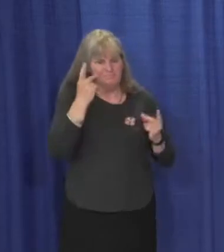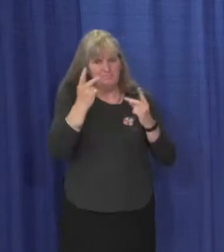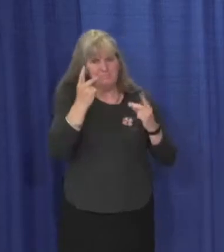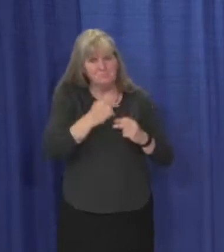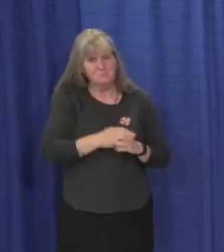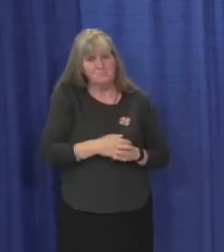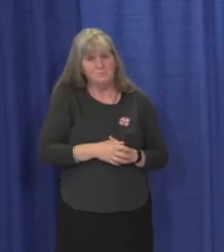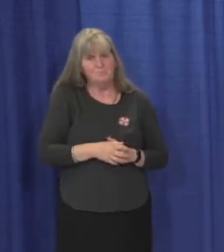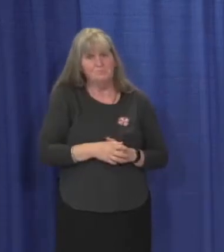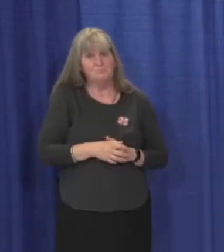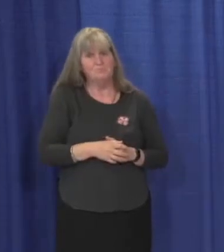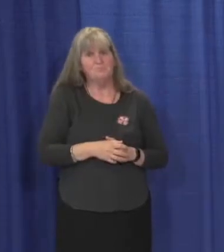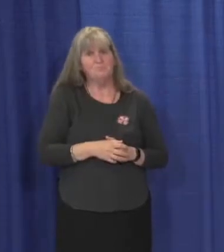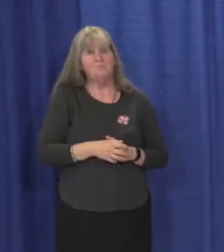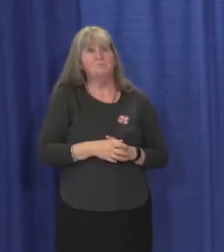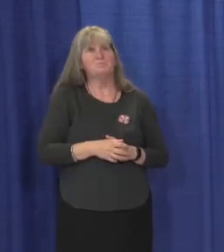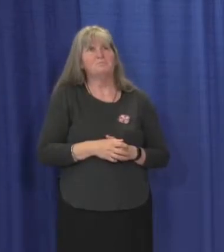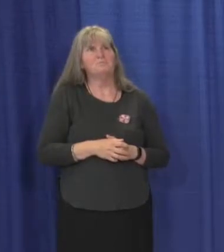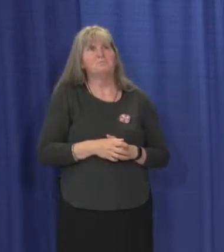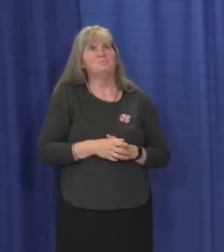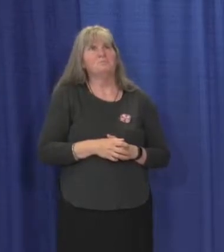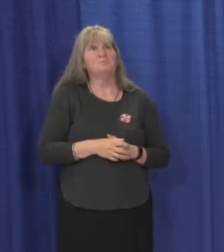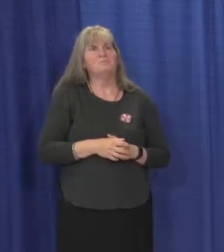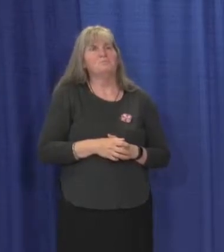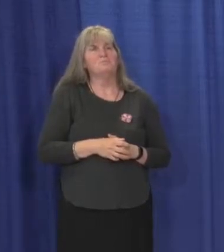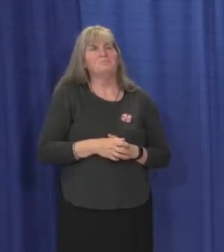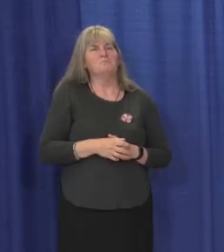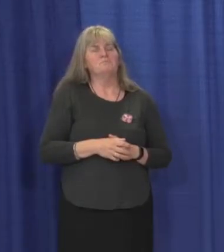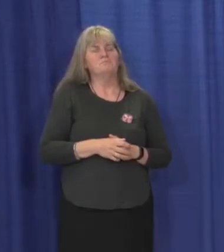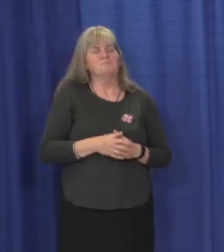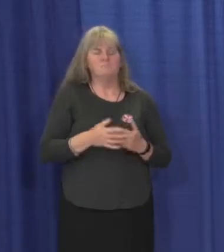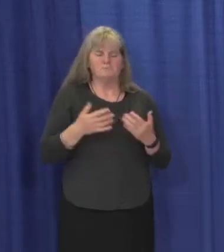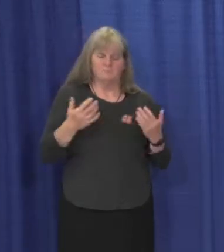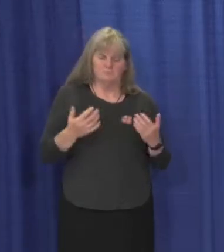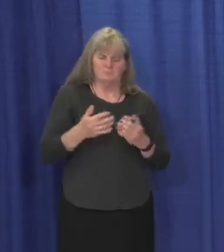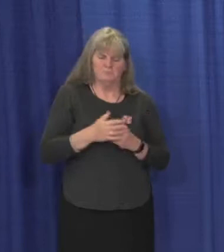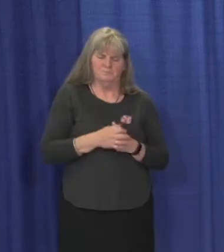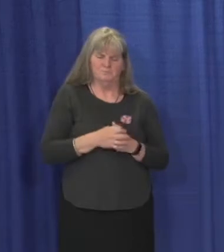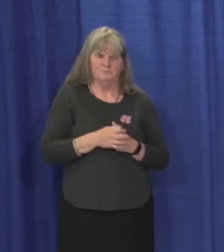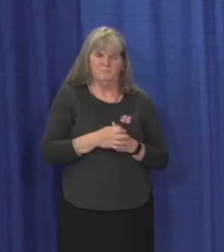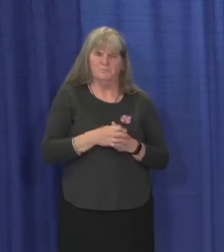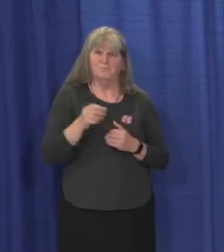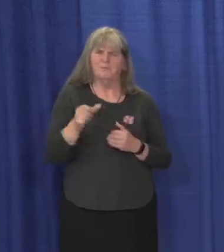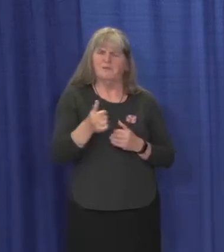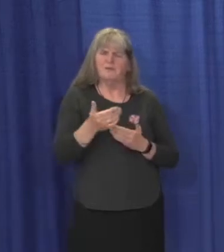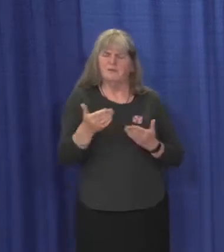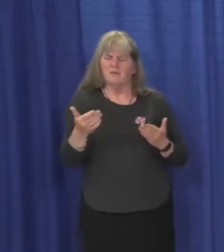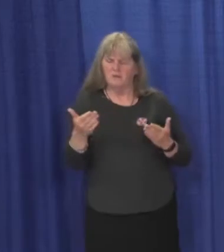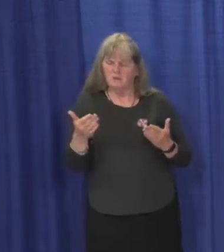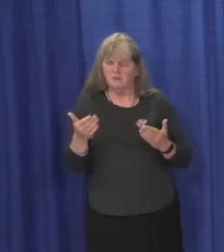gather in. So what are some of the other